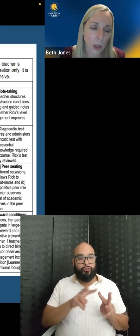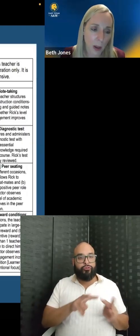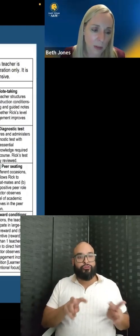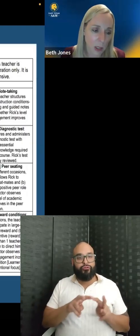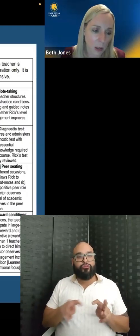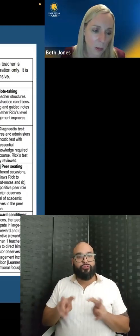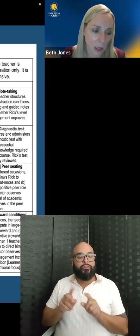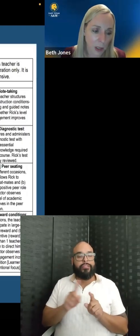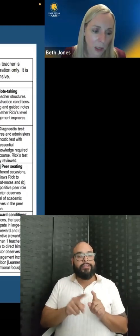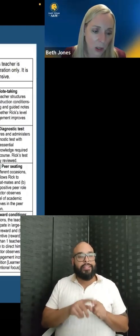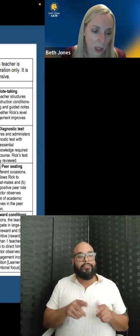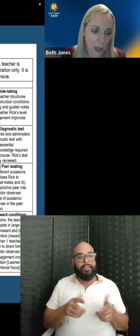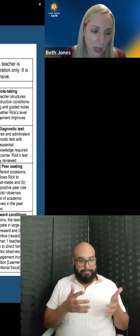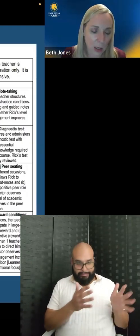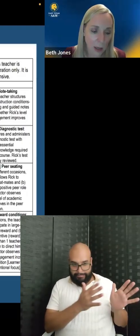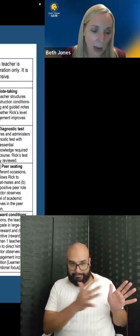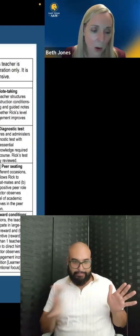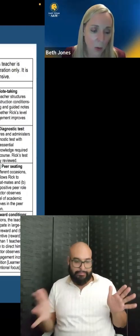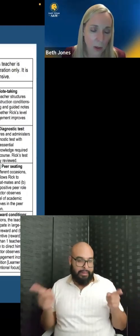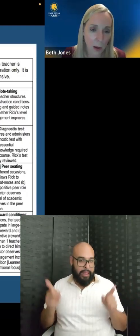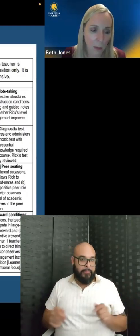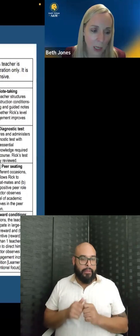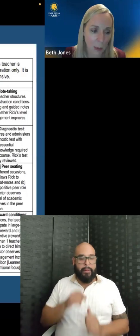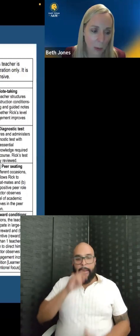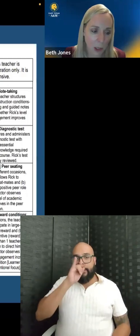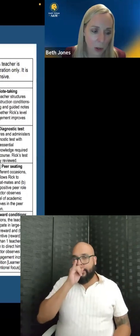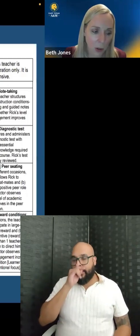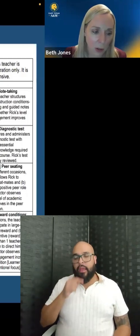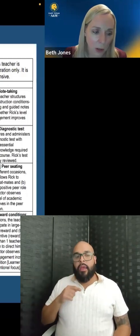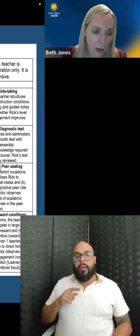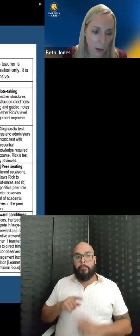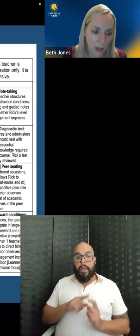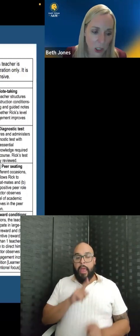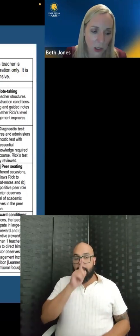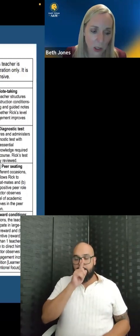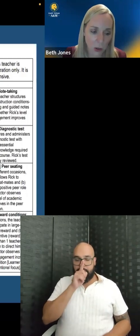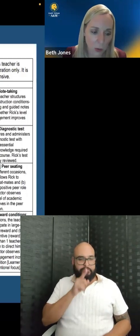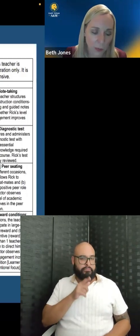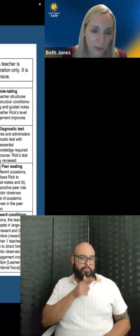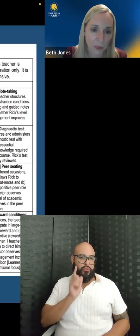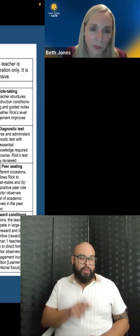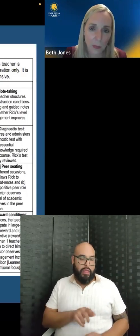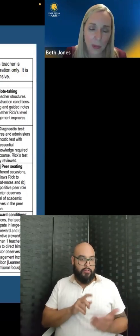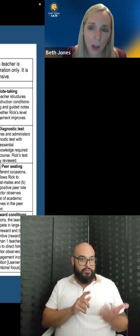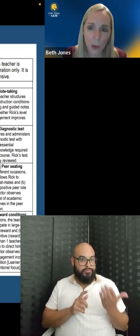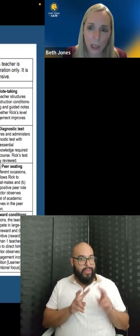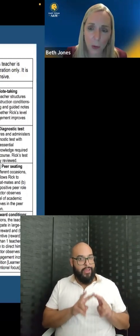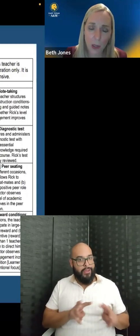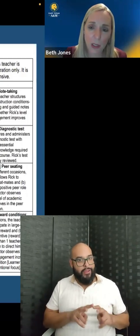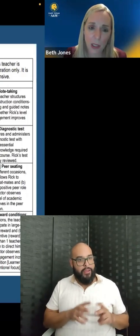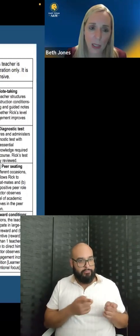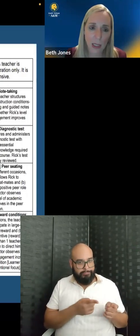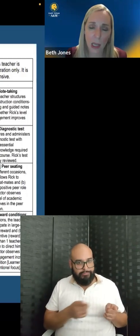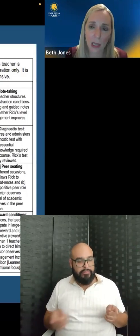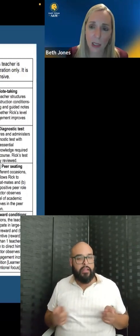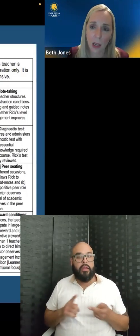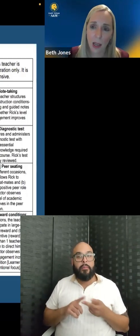But we don't have to specifically look at that now. That is published on Intervention Central. We can go on to the next slide.